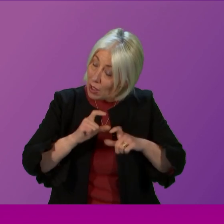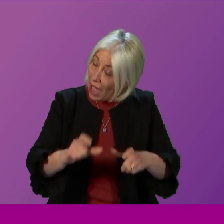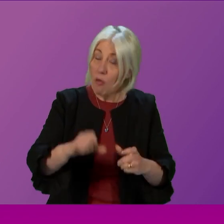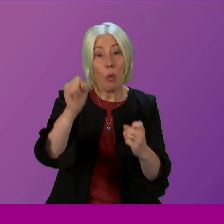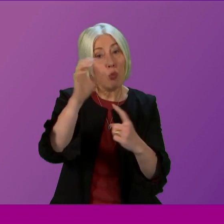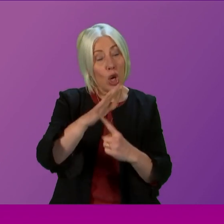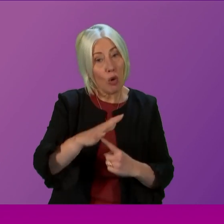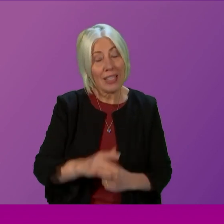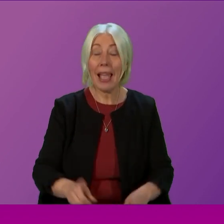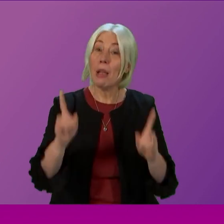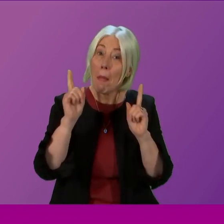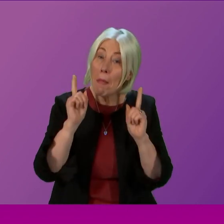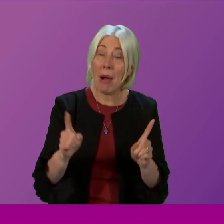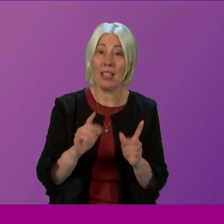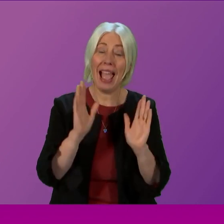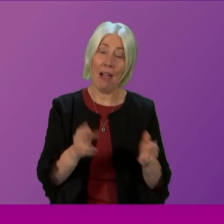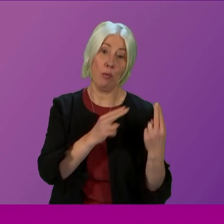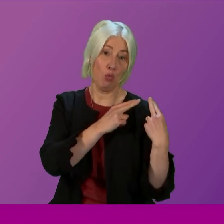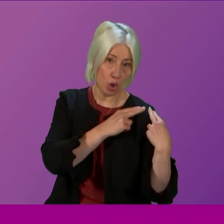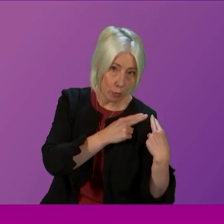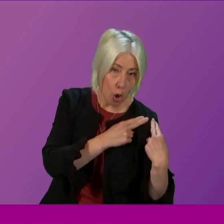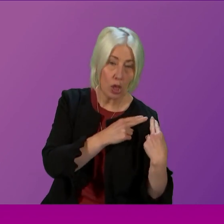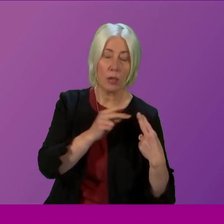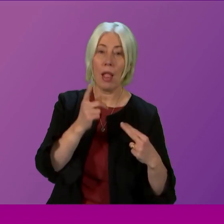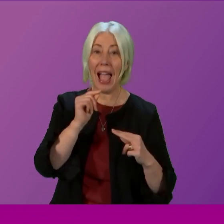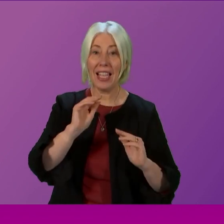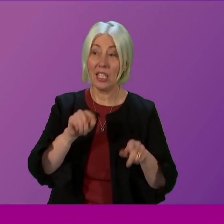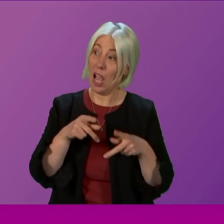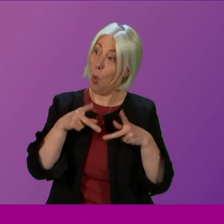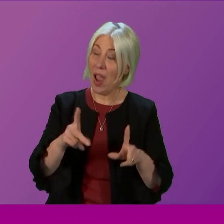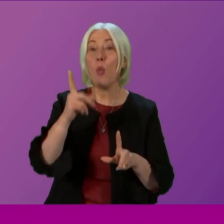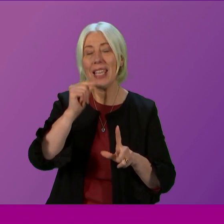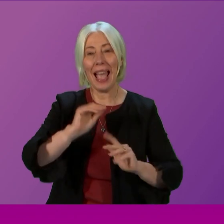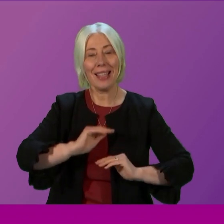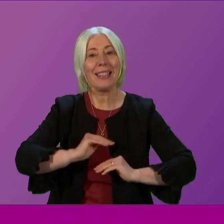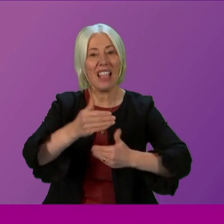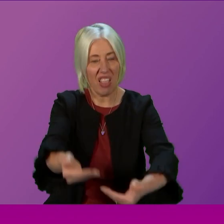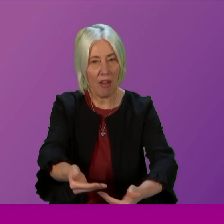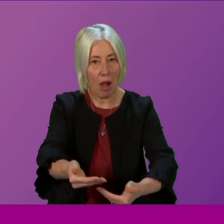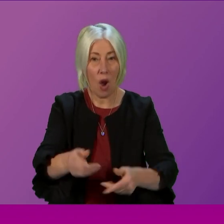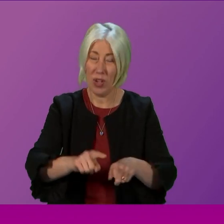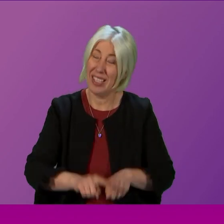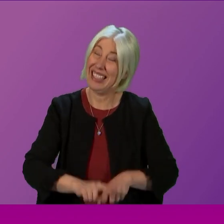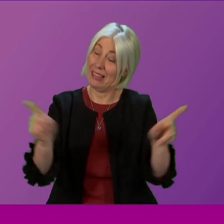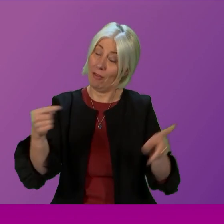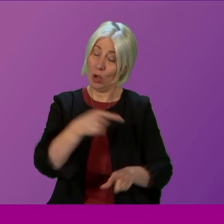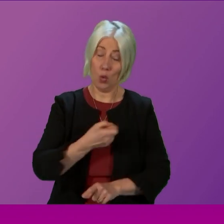but we will do that in a responsible and deliverable way, in stark contrast with Labour. To ask the First Minister what steps the Scottish Government has taken to bring the strike action by teachers to an end. As I think that we have demonstrated, not least in the national health service, we are— I suspend business briefly.